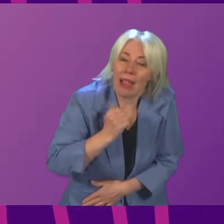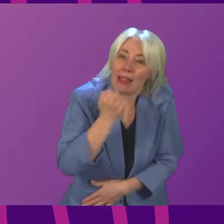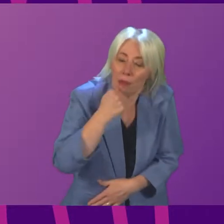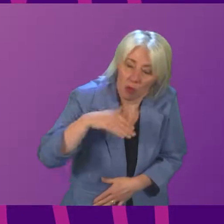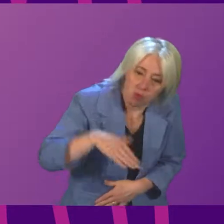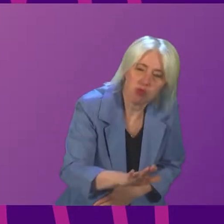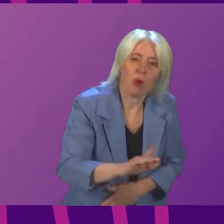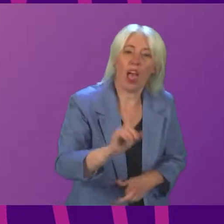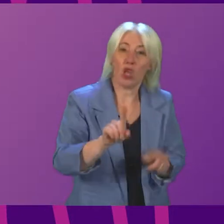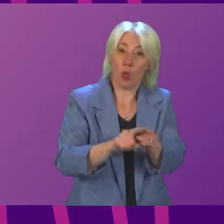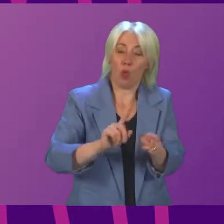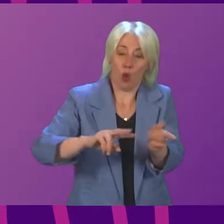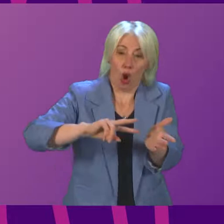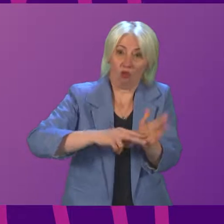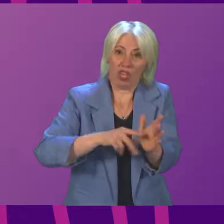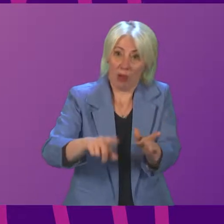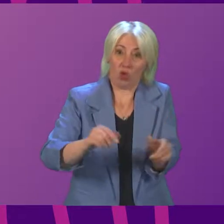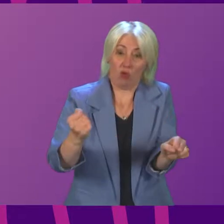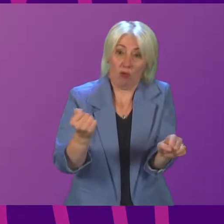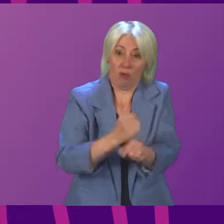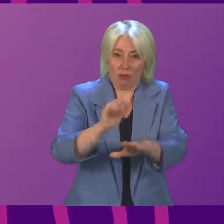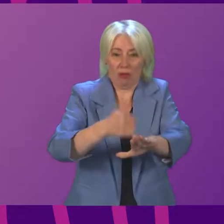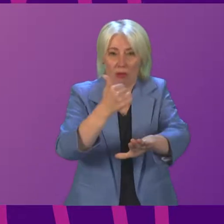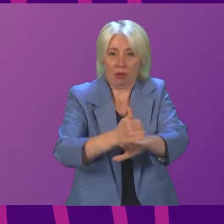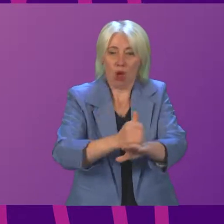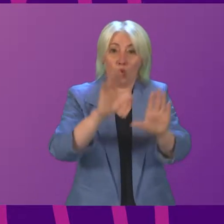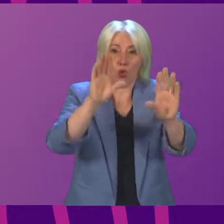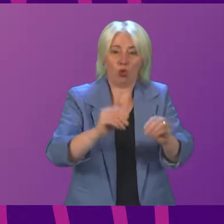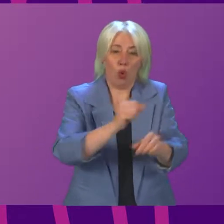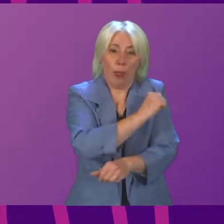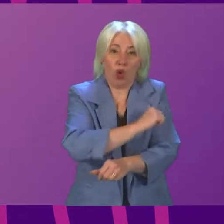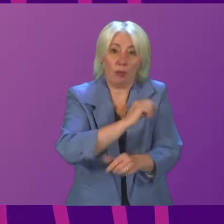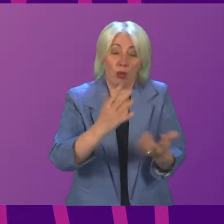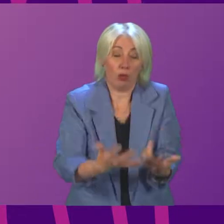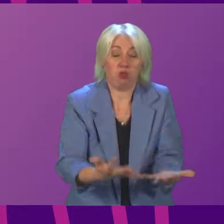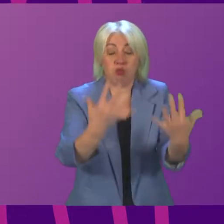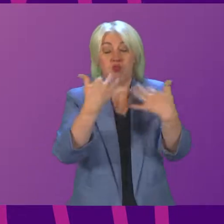to prevent our hospitals from being completely overwhelmed as a result? When will there be